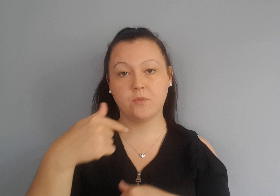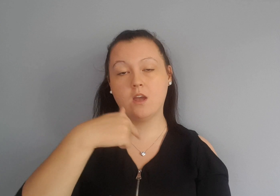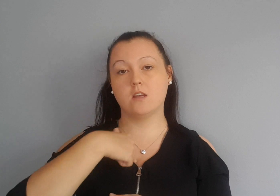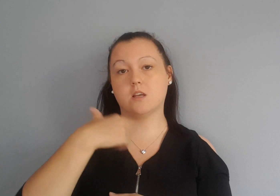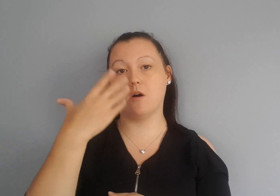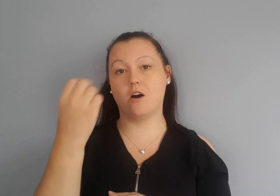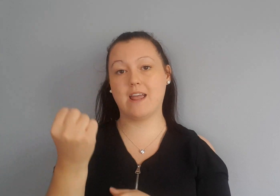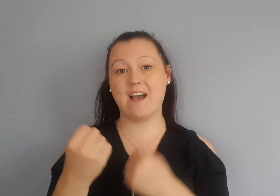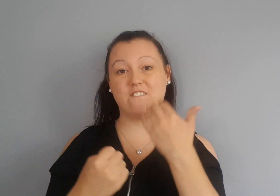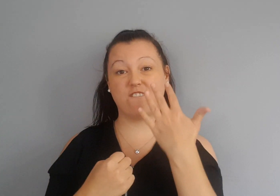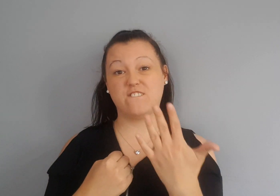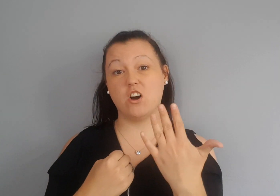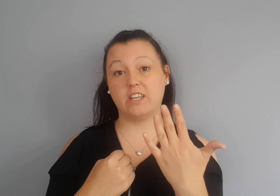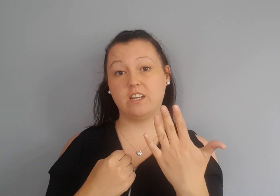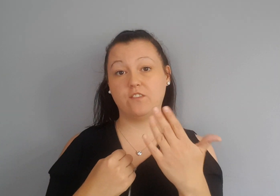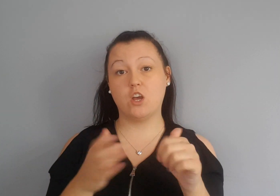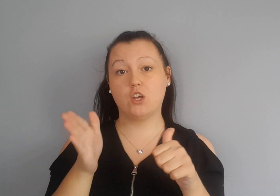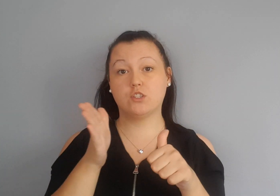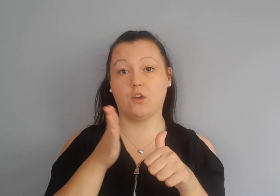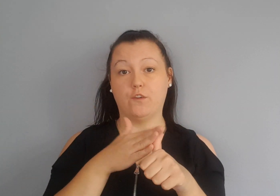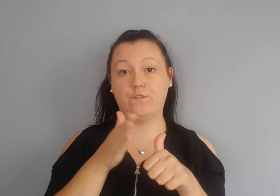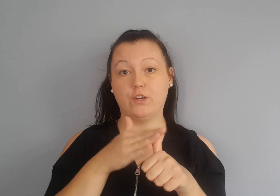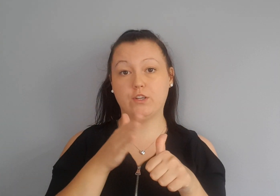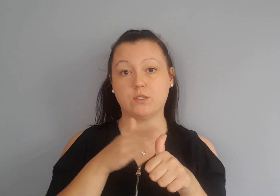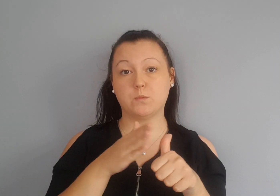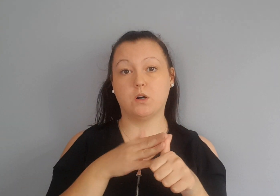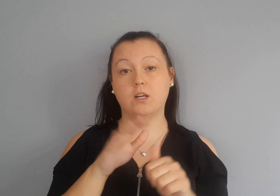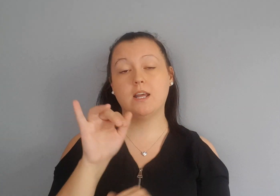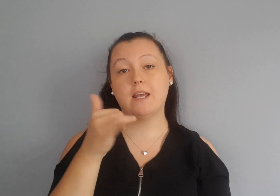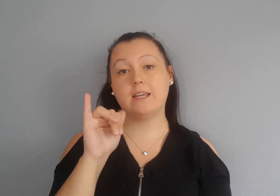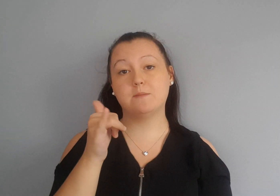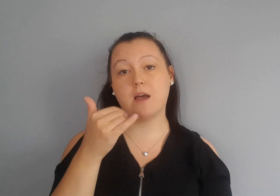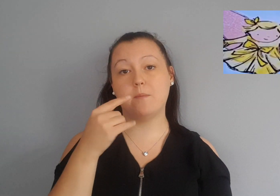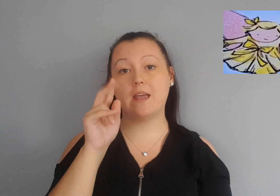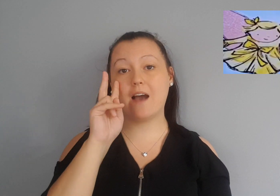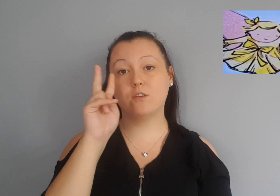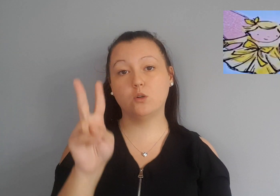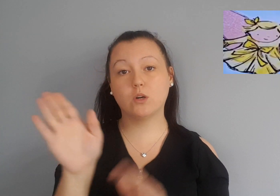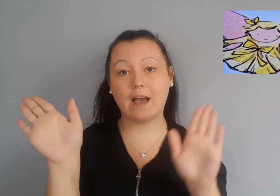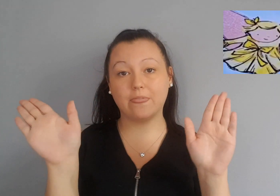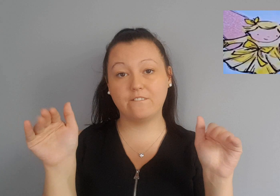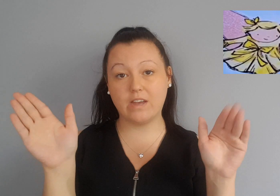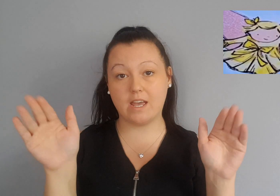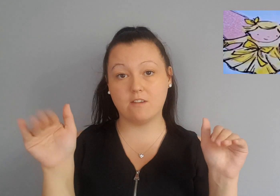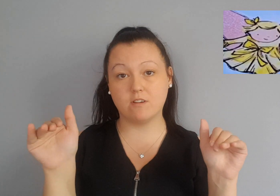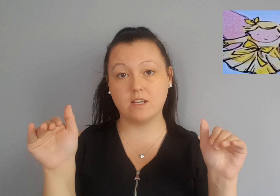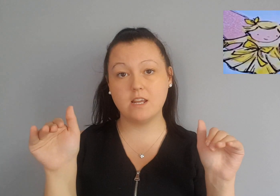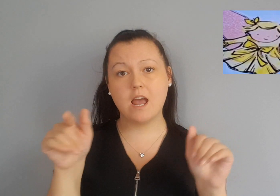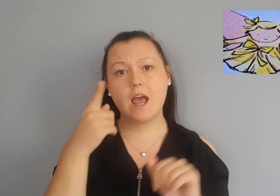So I have five. So the first one is maybe have a look at the fairy.